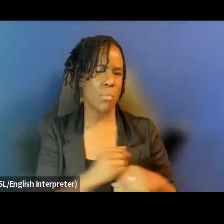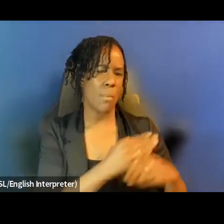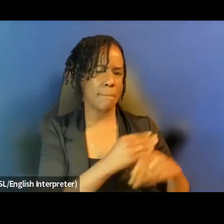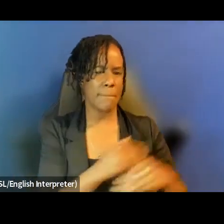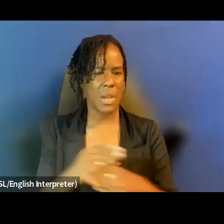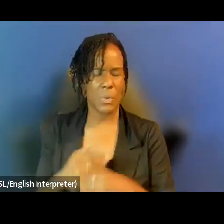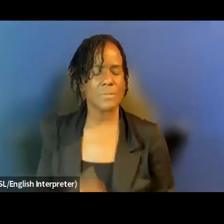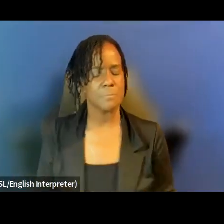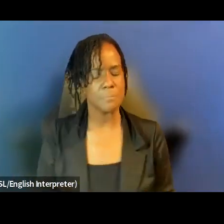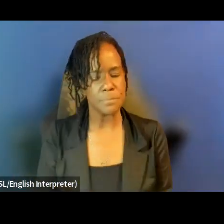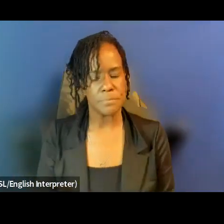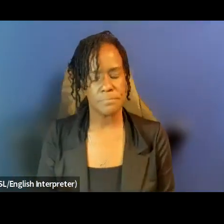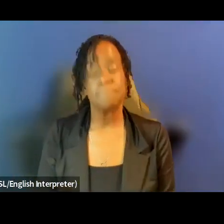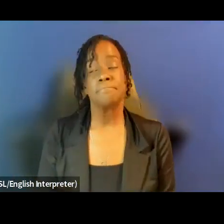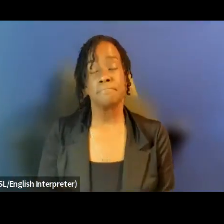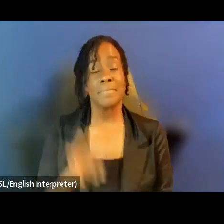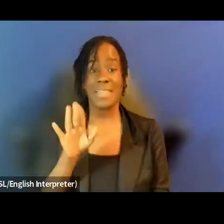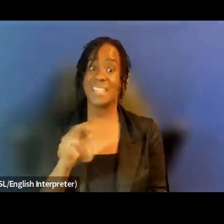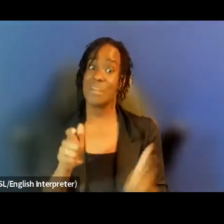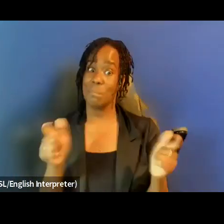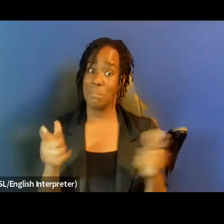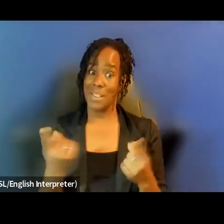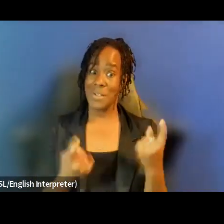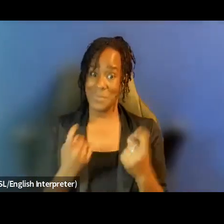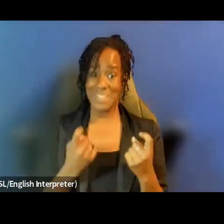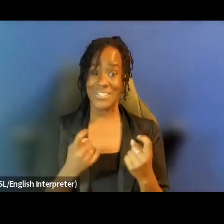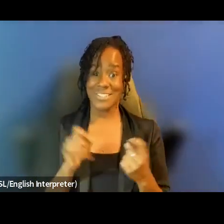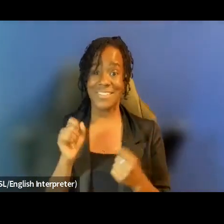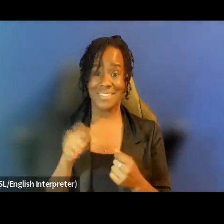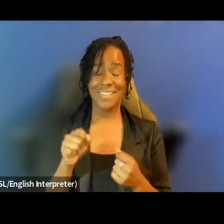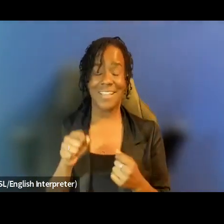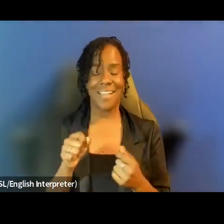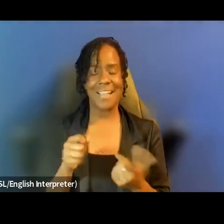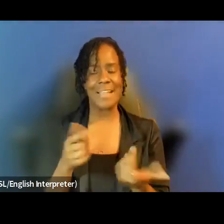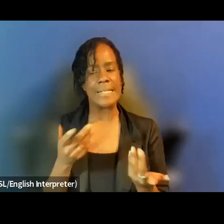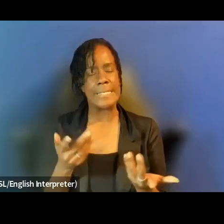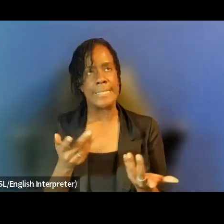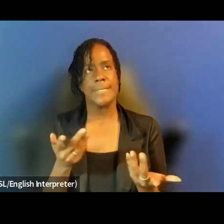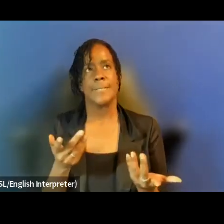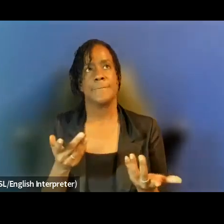where you live in Virginia? So for instance, are rural persons more or less skeptical